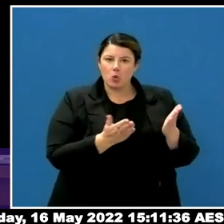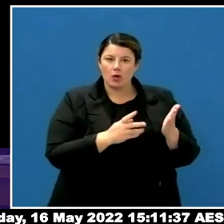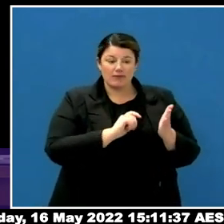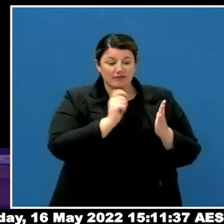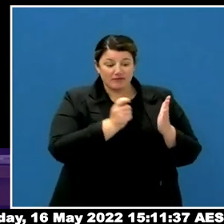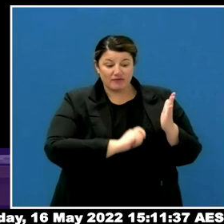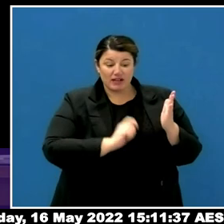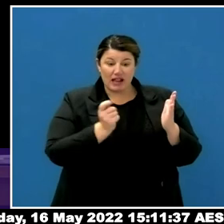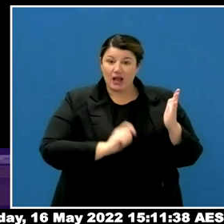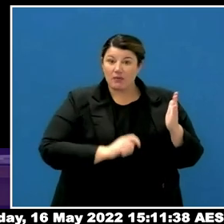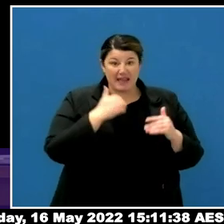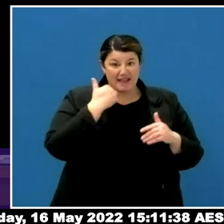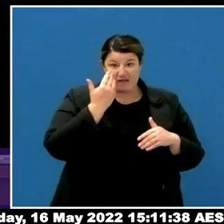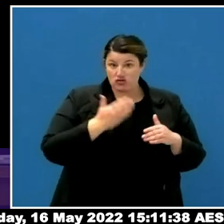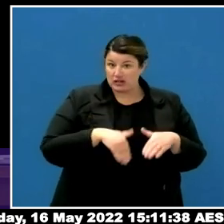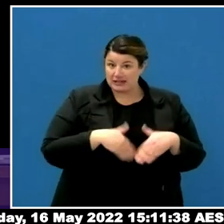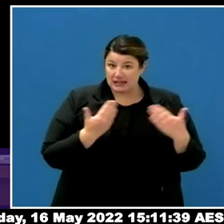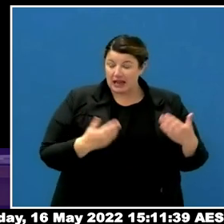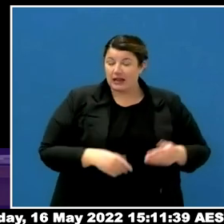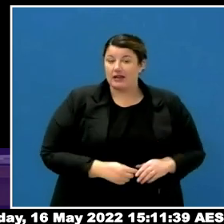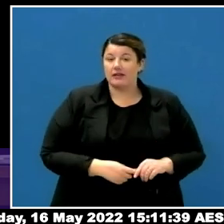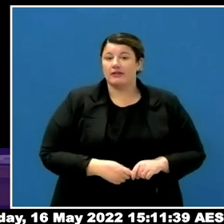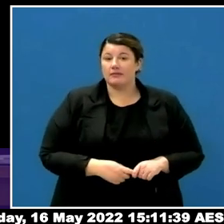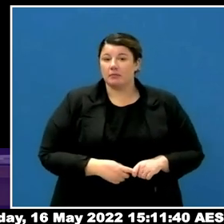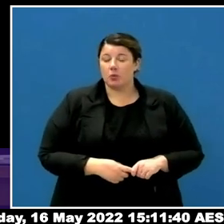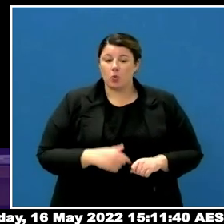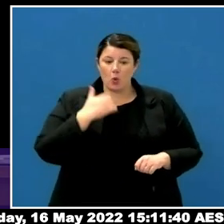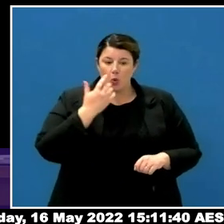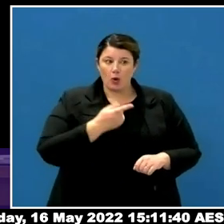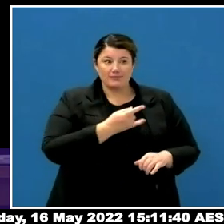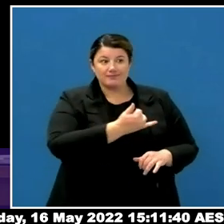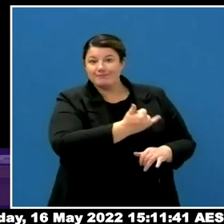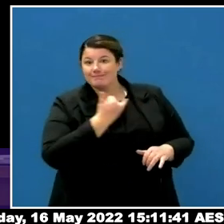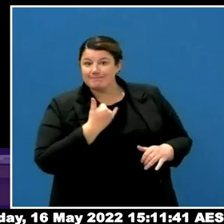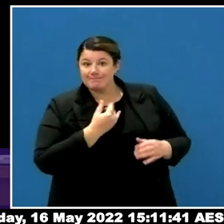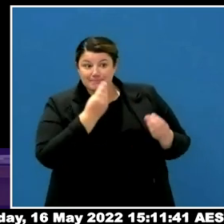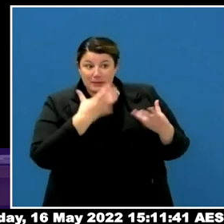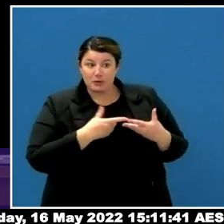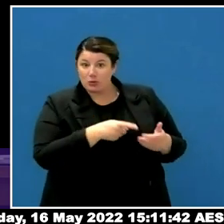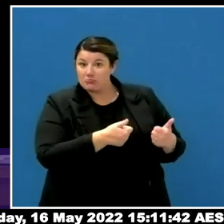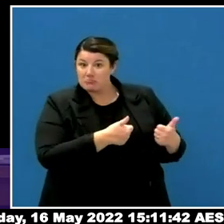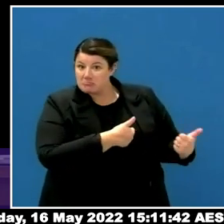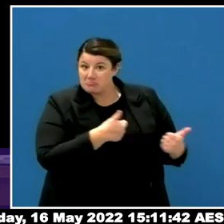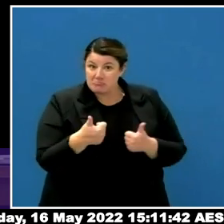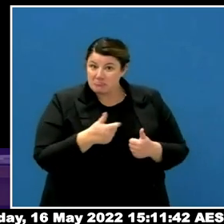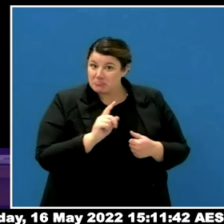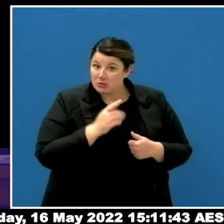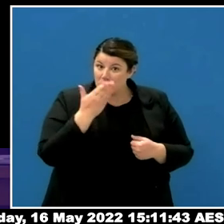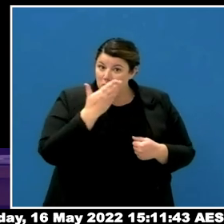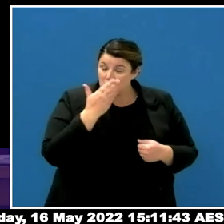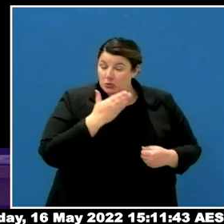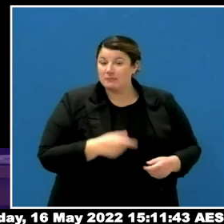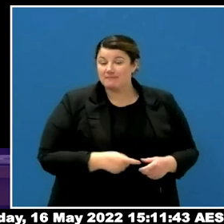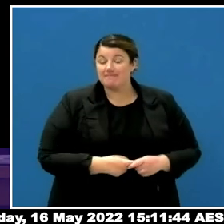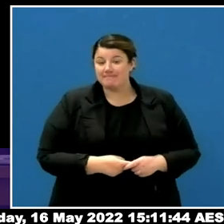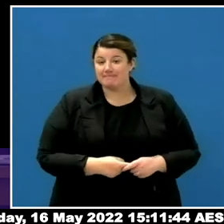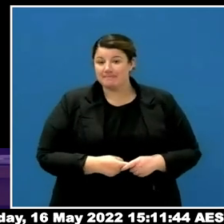There were always phone calls to let us know how he was going, yes. Who would the contact be in school?